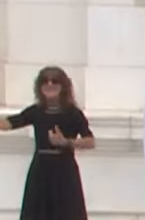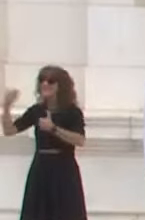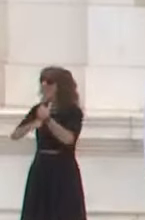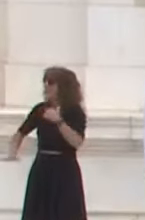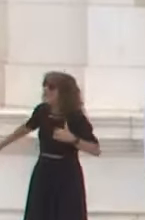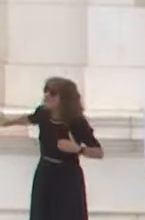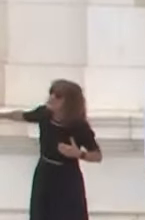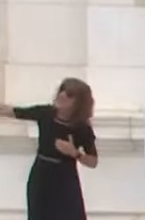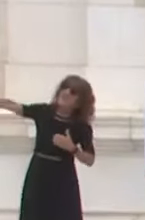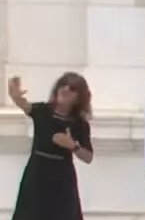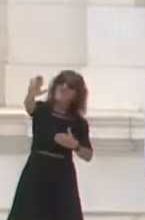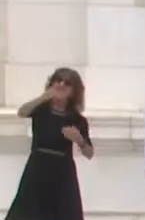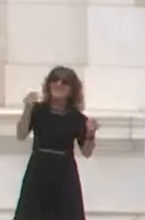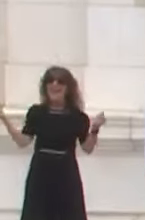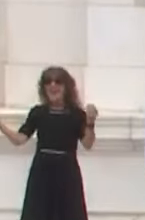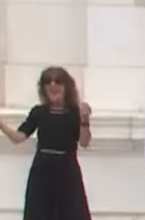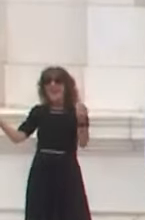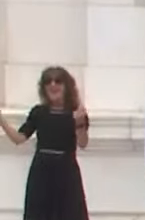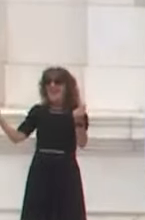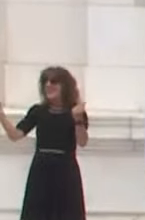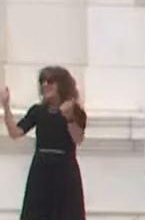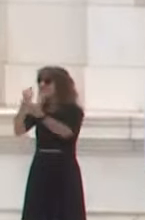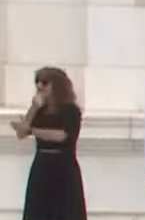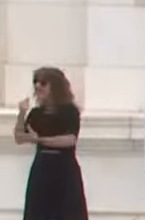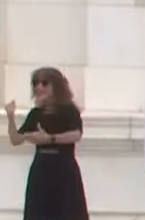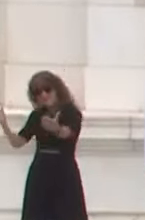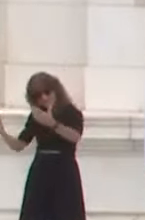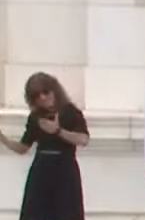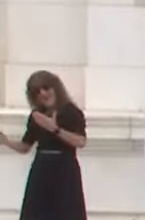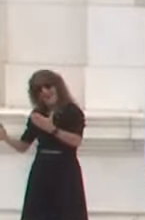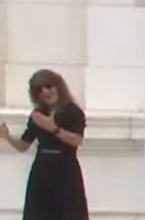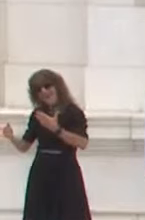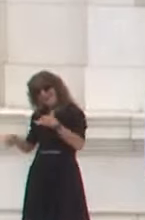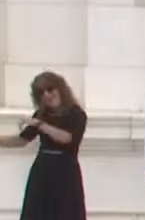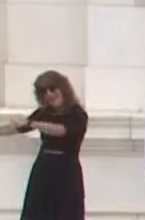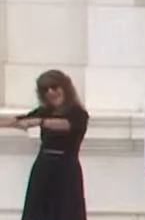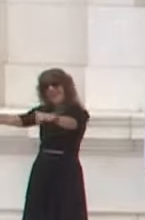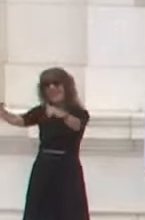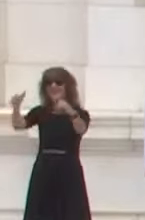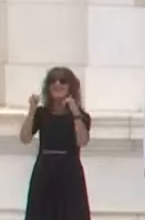This land is your land and this land is my land